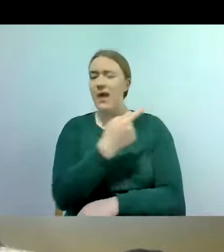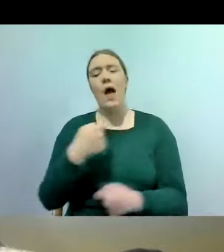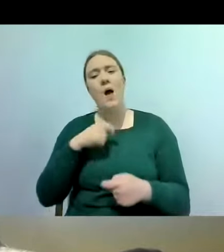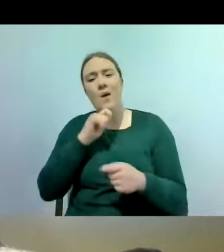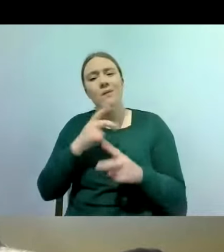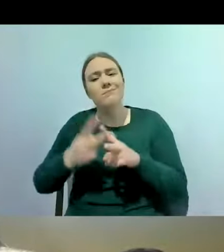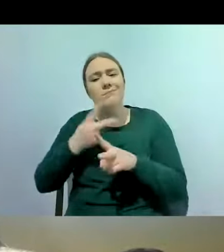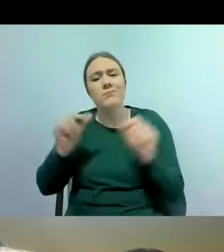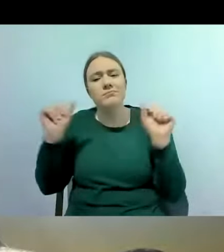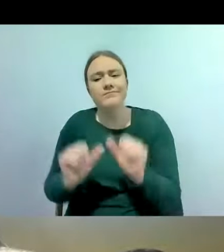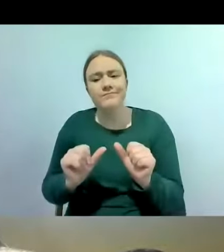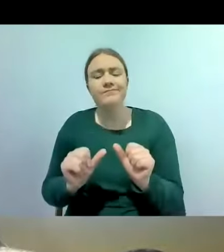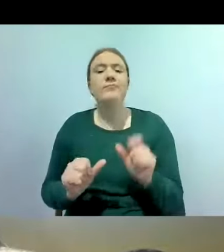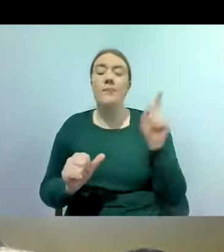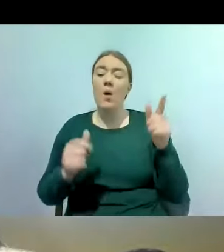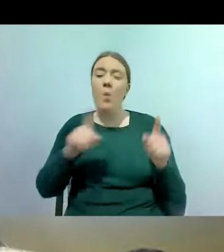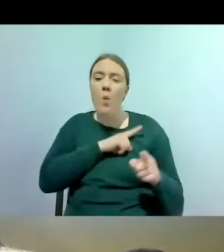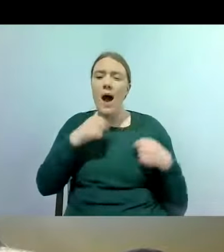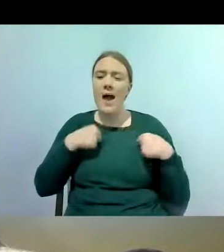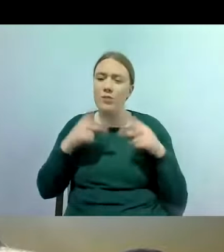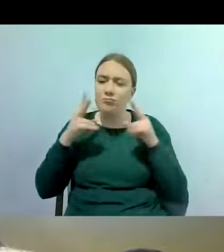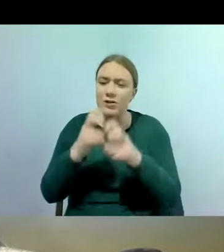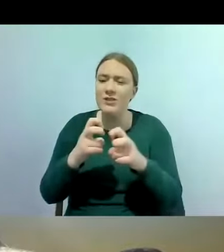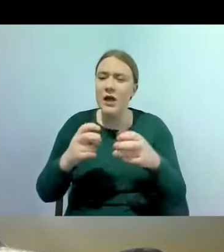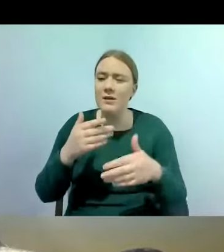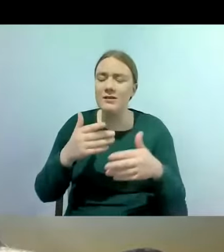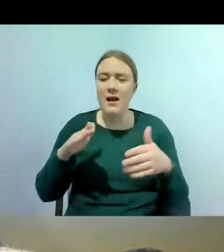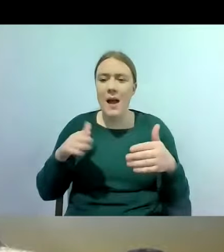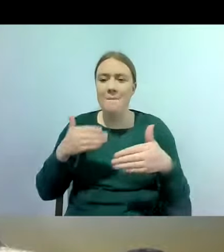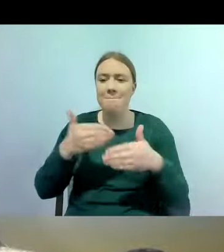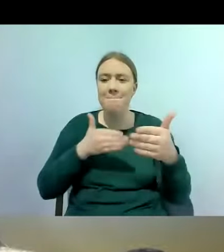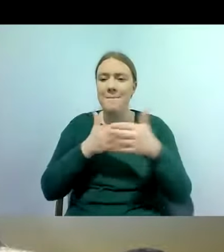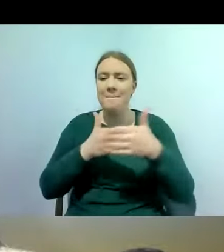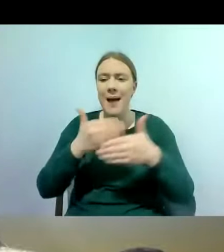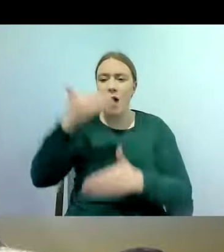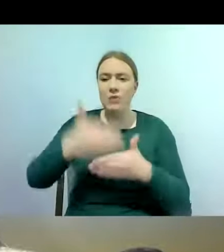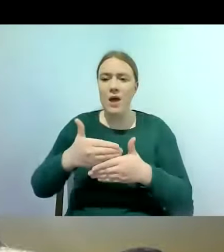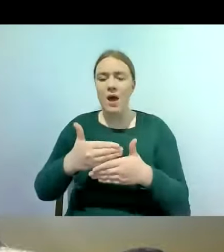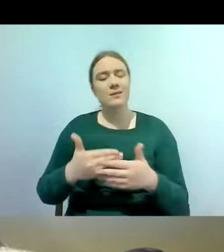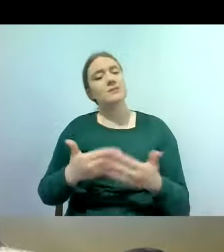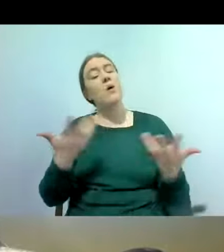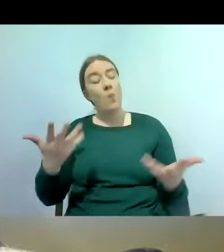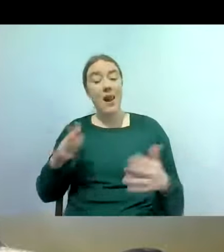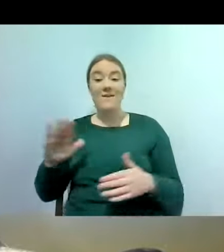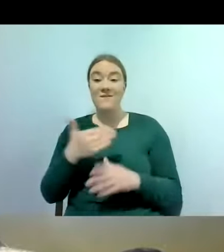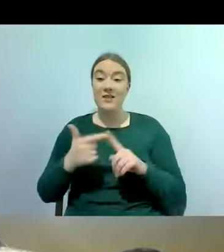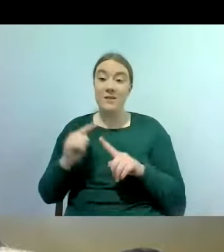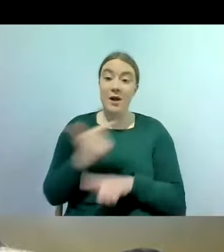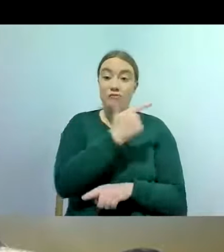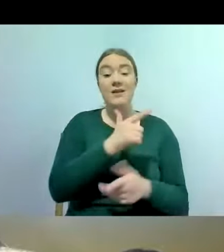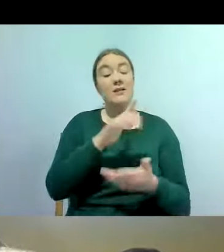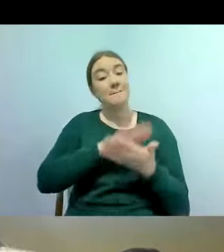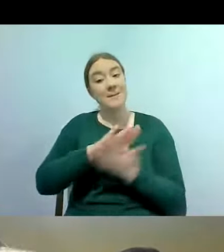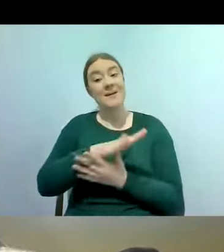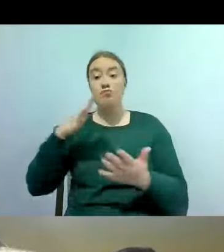we study barriers well fish migration uh requires connected habitats these fish are obviously